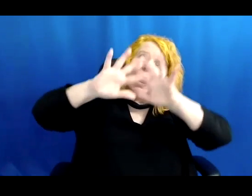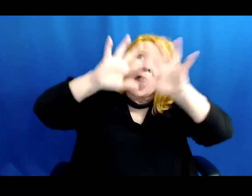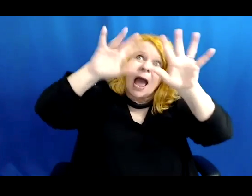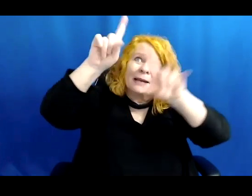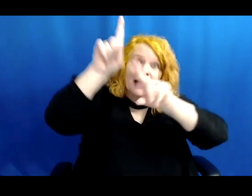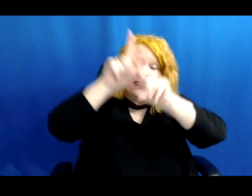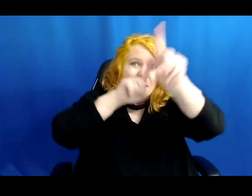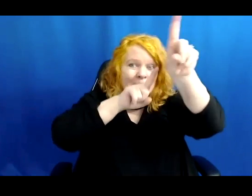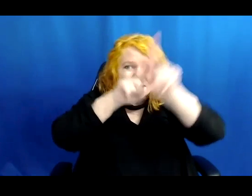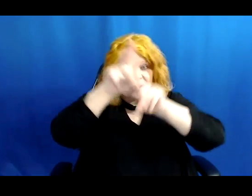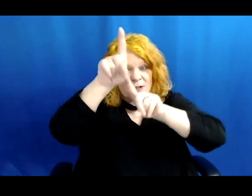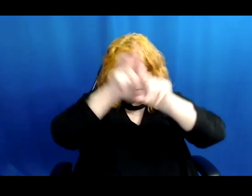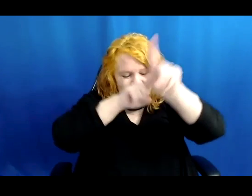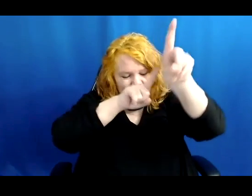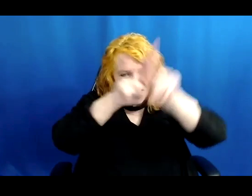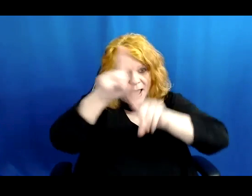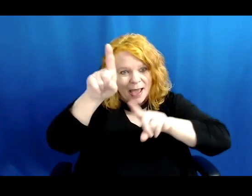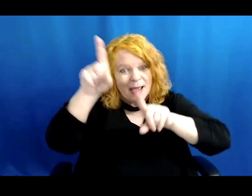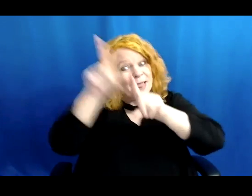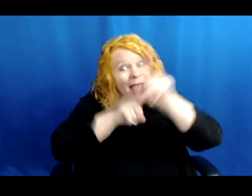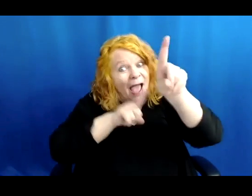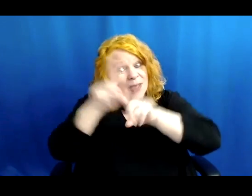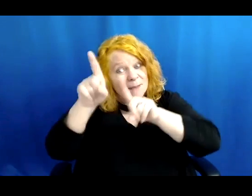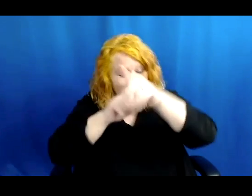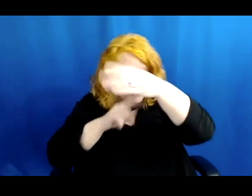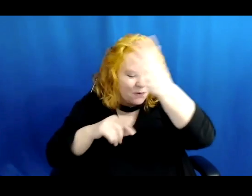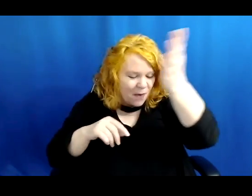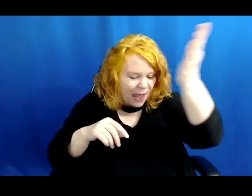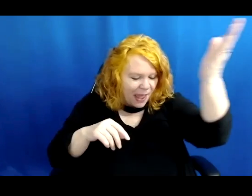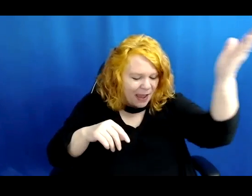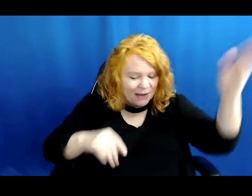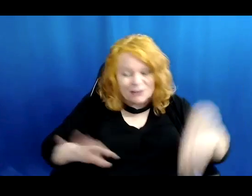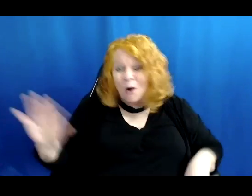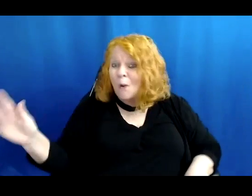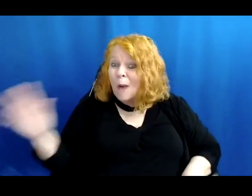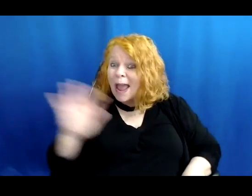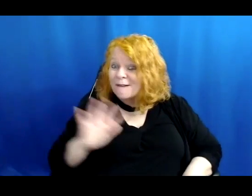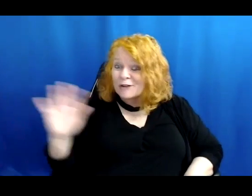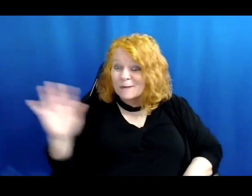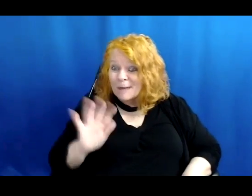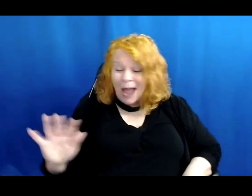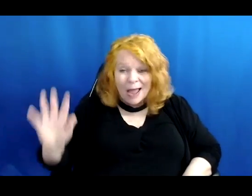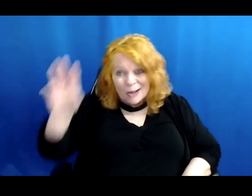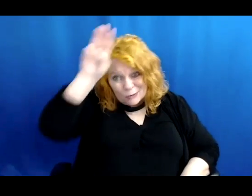Everybody wave! So wave goodbye to Marvin.